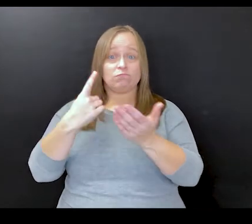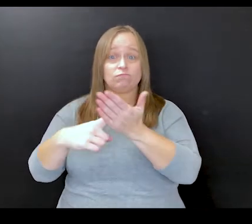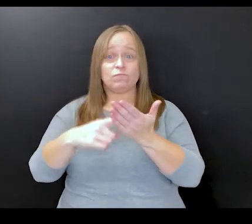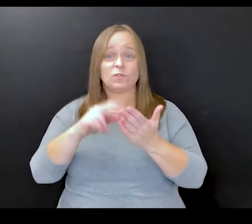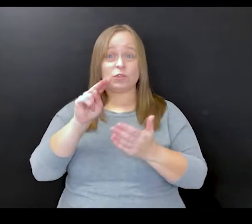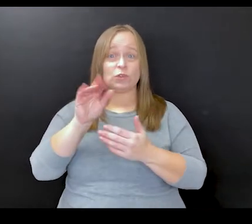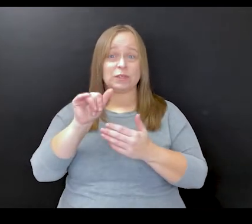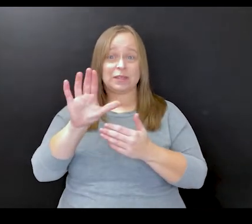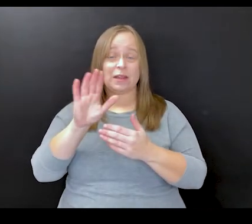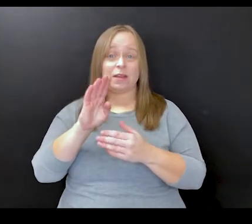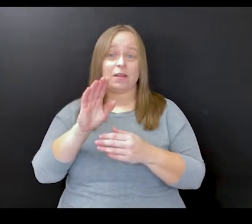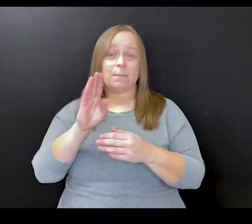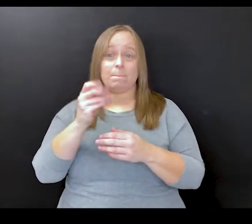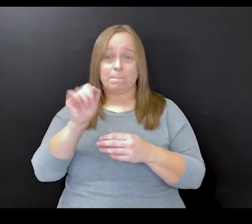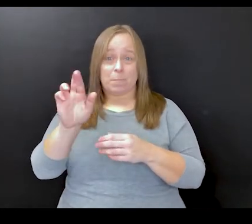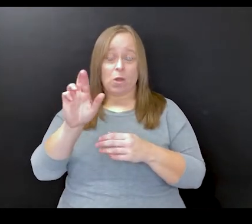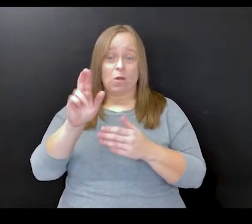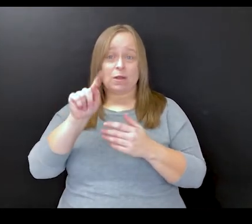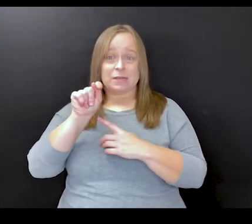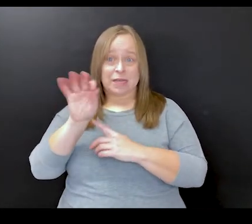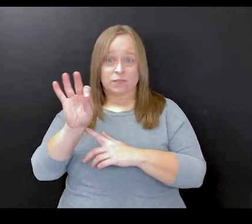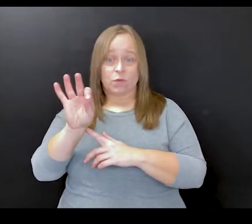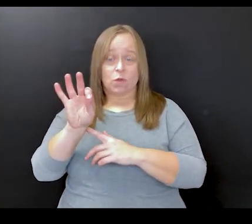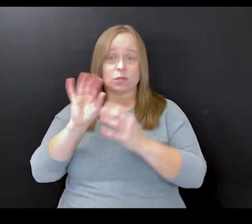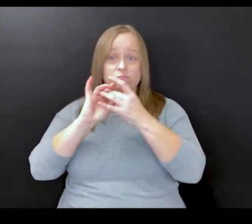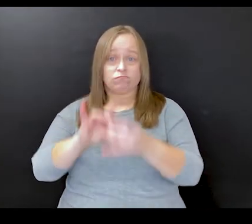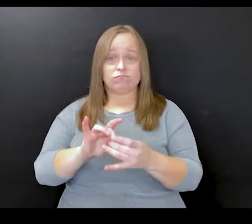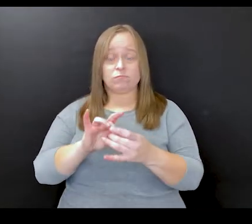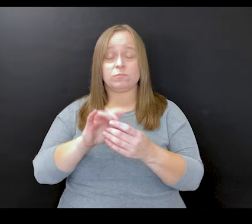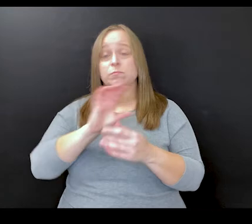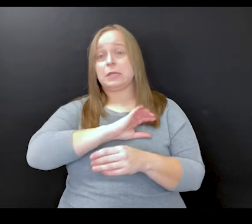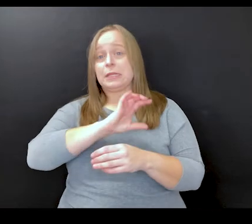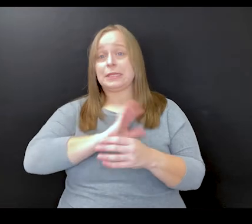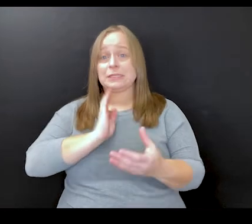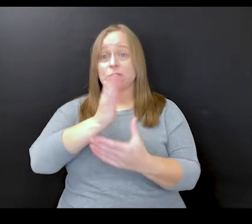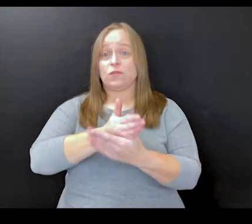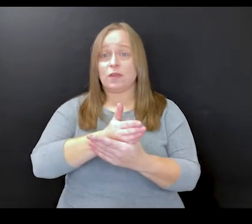for the New York State Bar Associations Task Force regarding police interventions